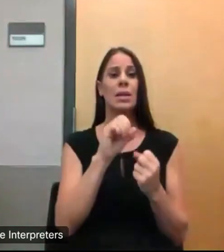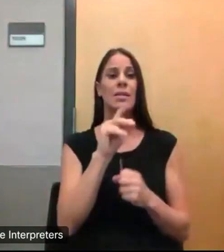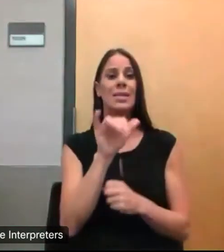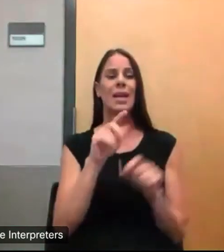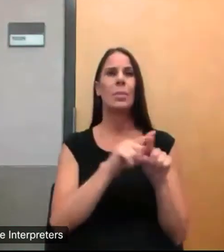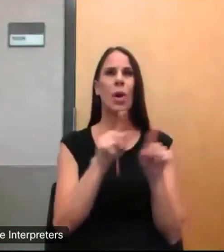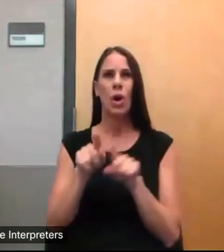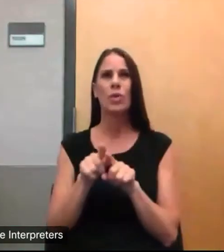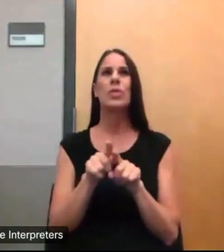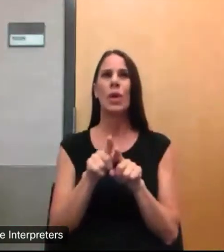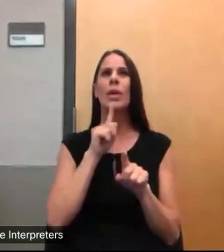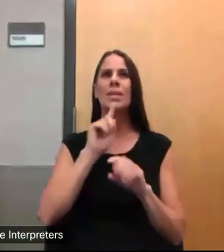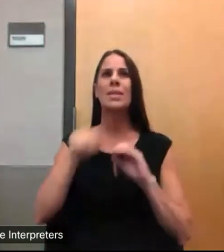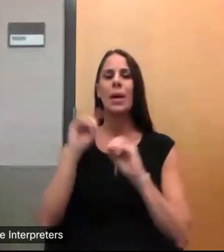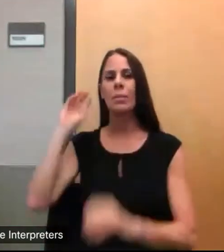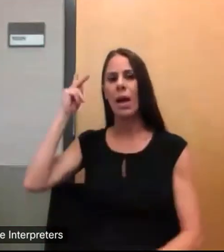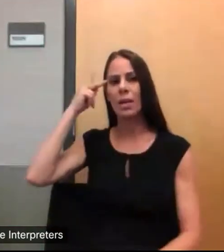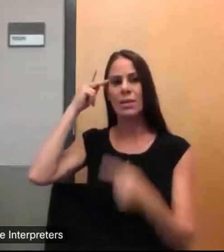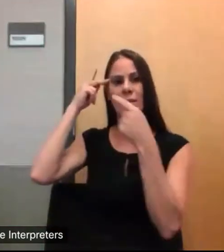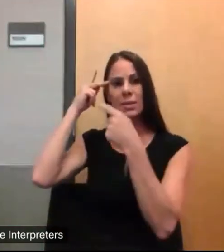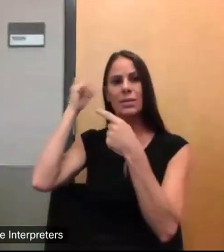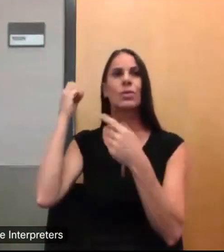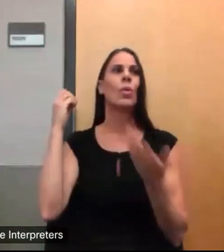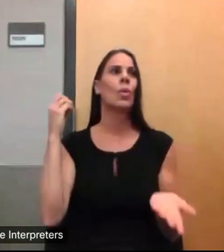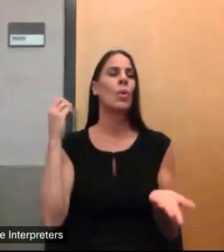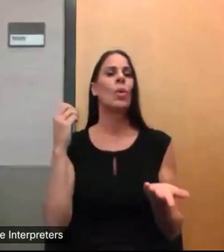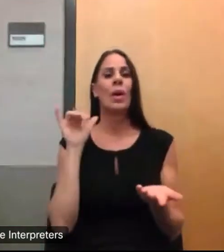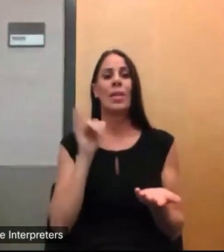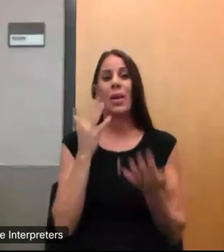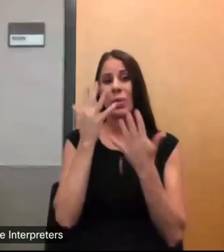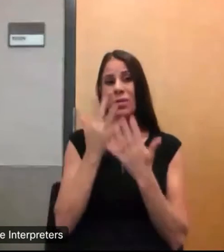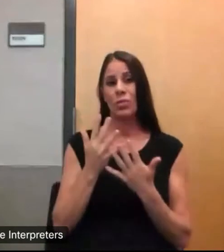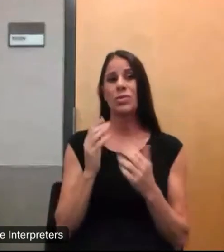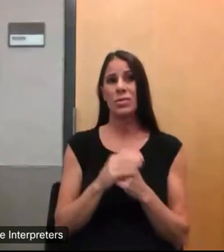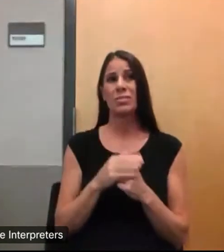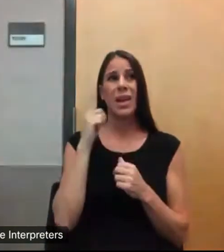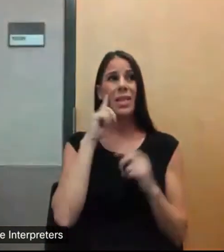politics and that was, um, that that was unfortunate and I think we would all agree, but it was